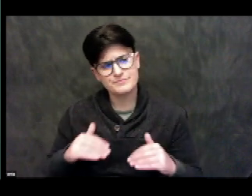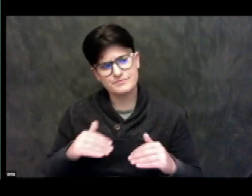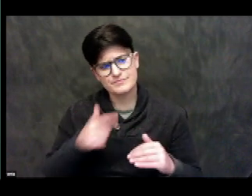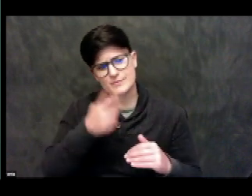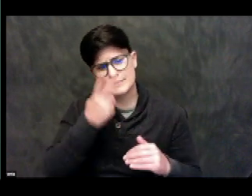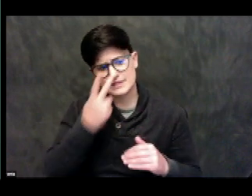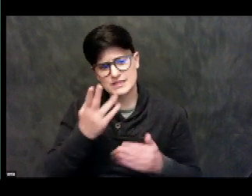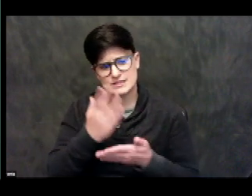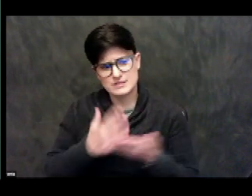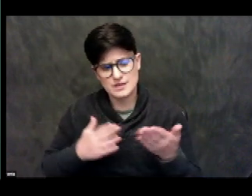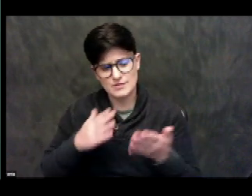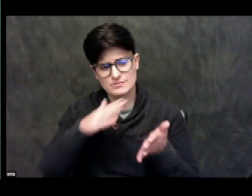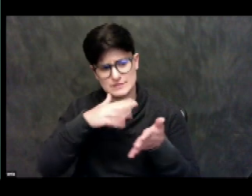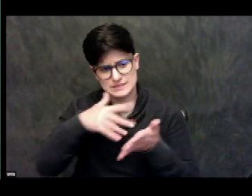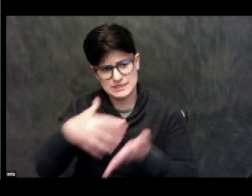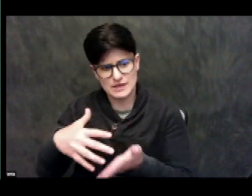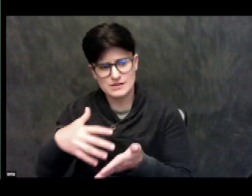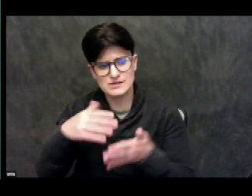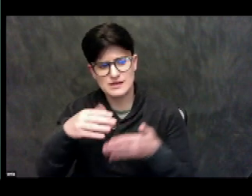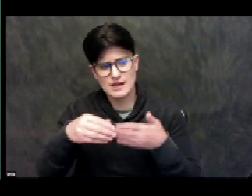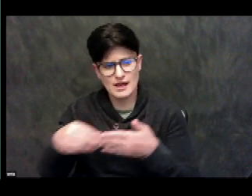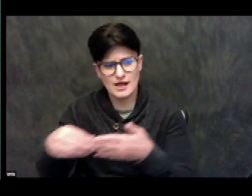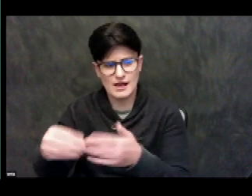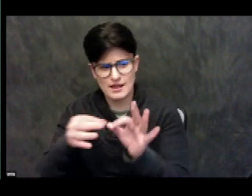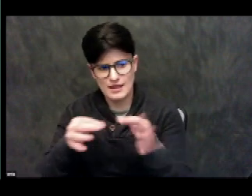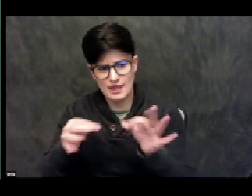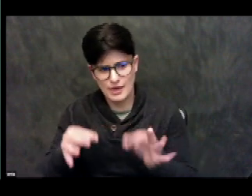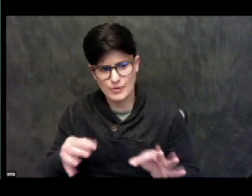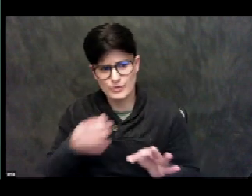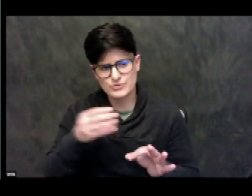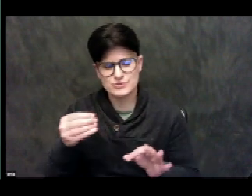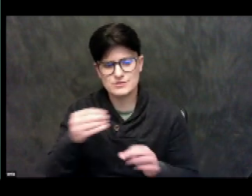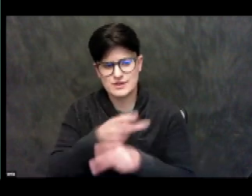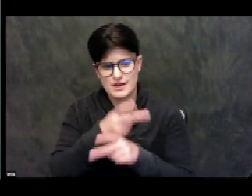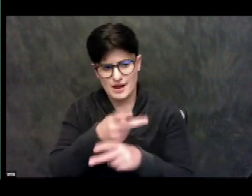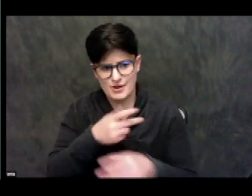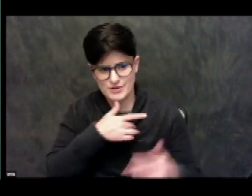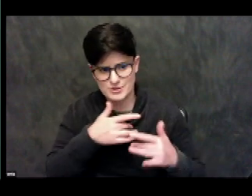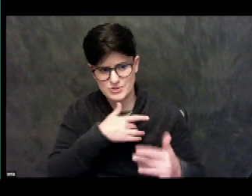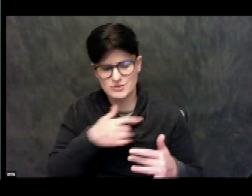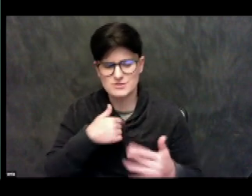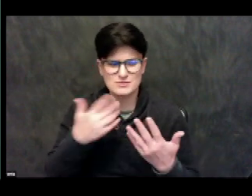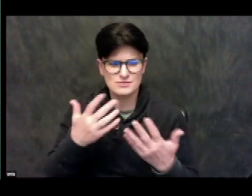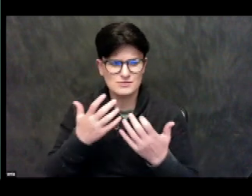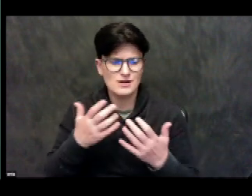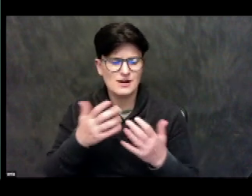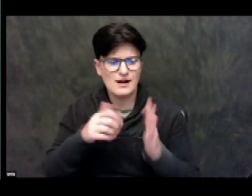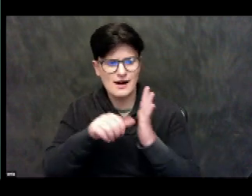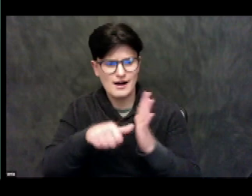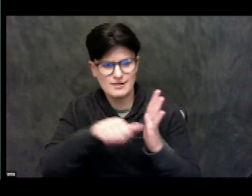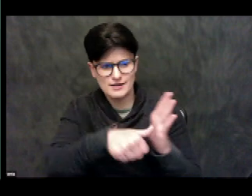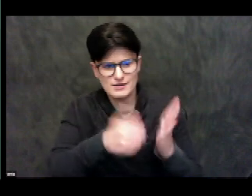that have helped guide some language and care concerns. I just wanted to highlight some of the language here.